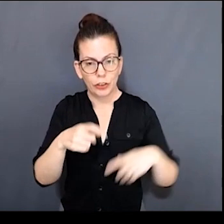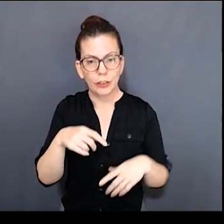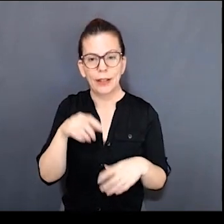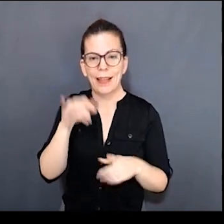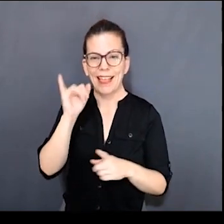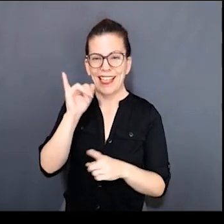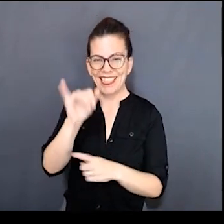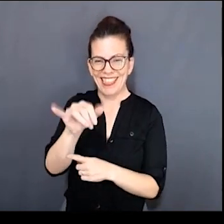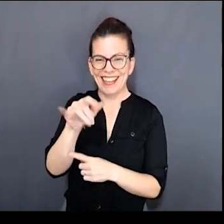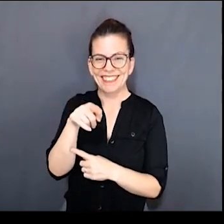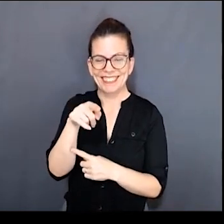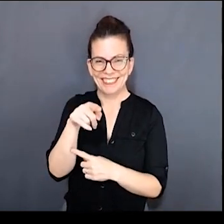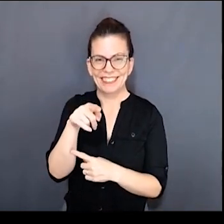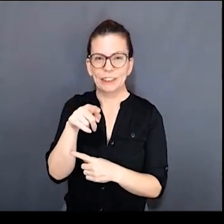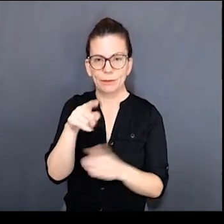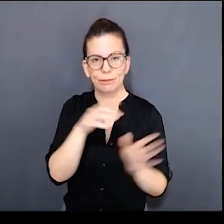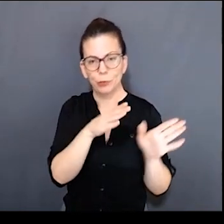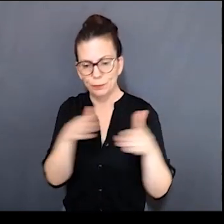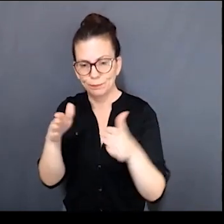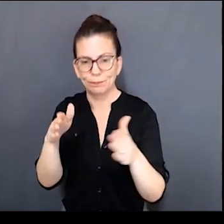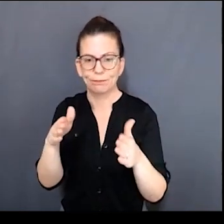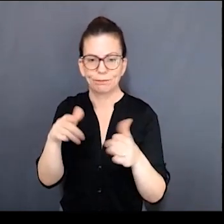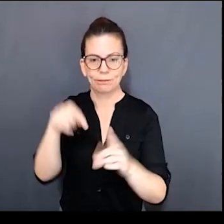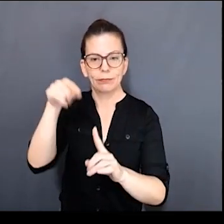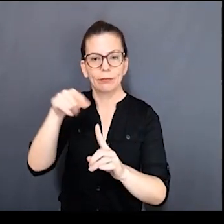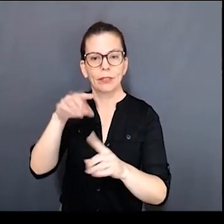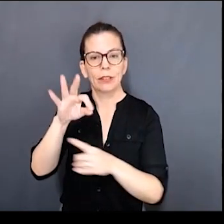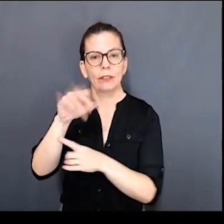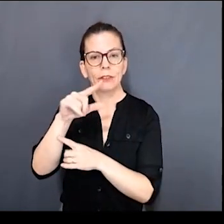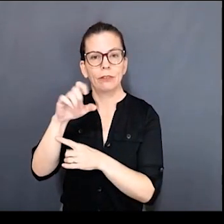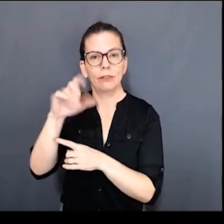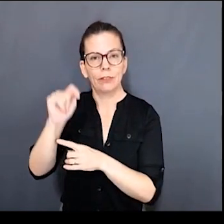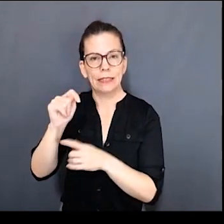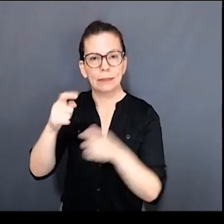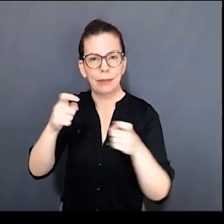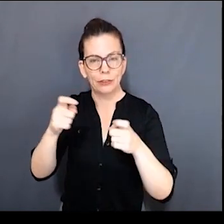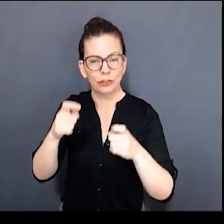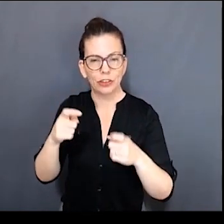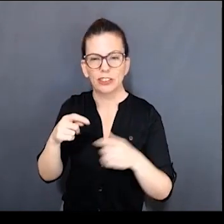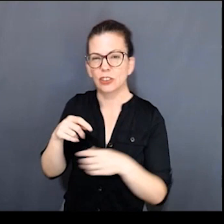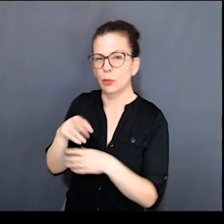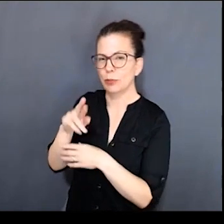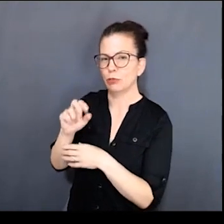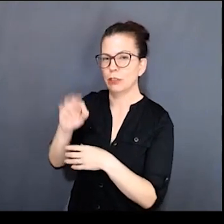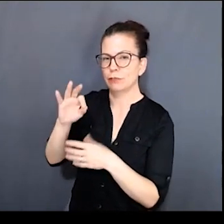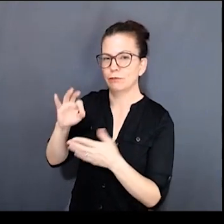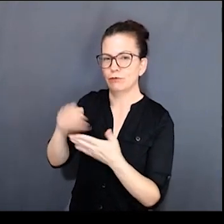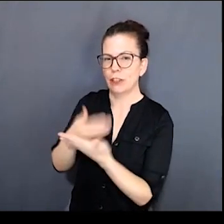And that essentially takes me to Fleet Manager. And I'm just gonna refresh this one more time,